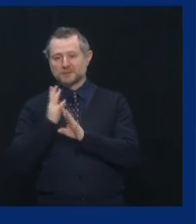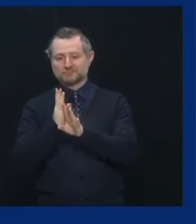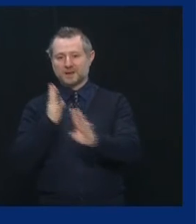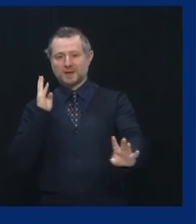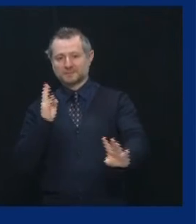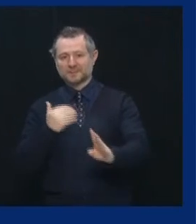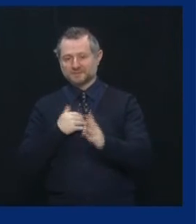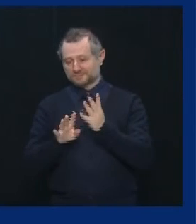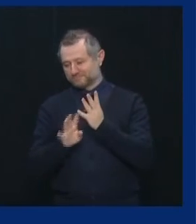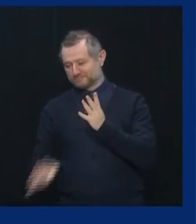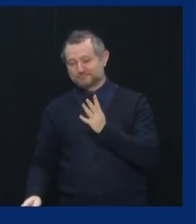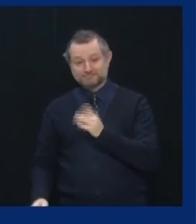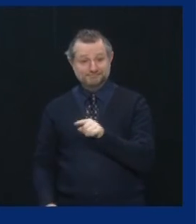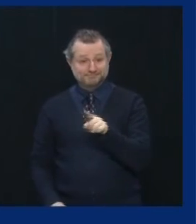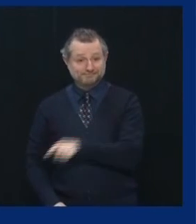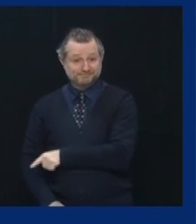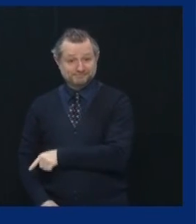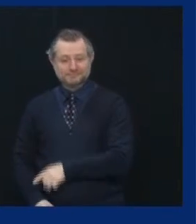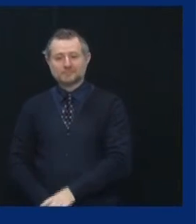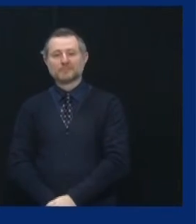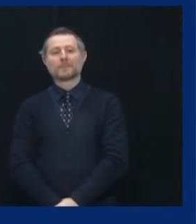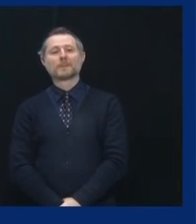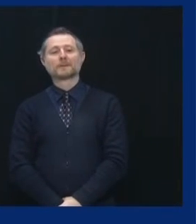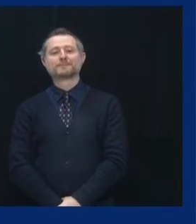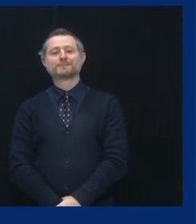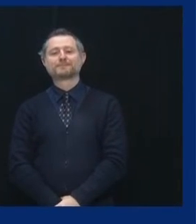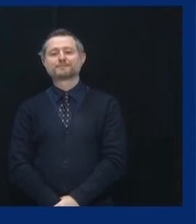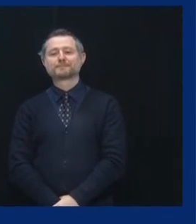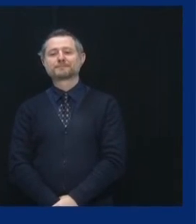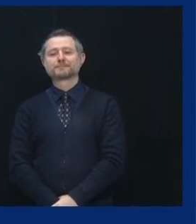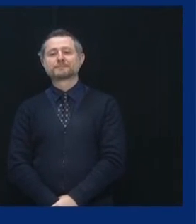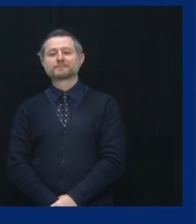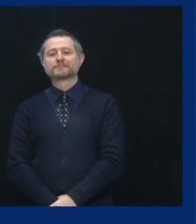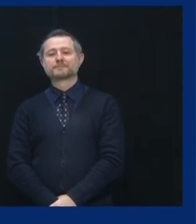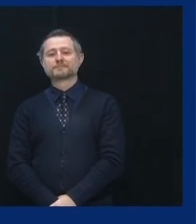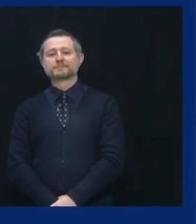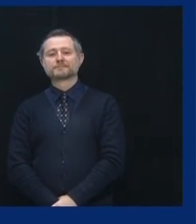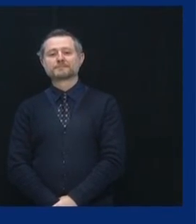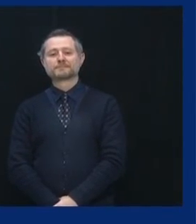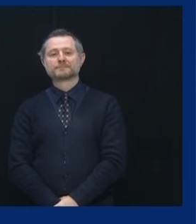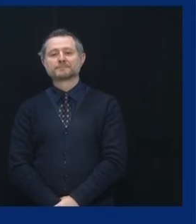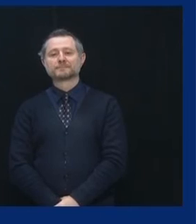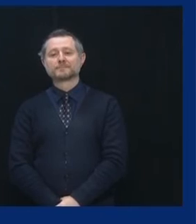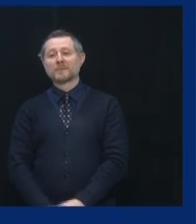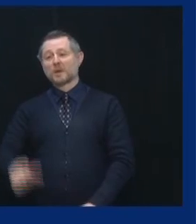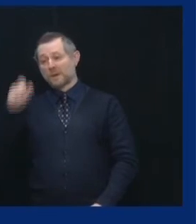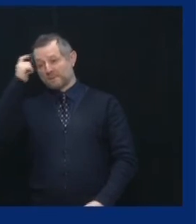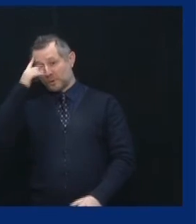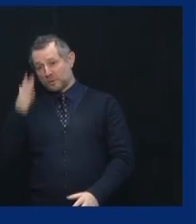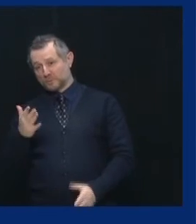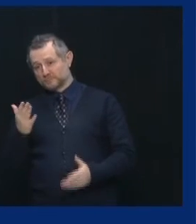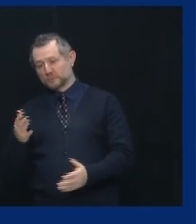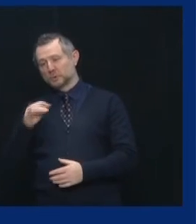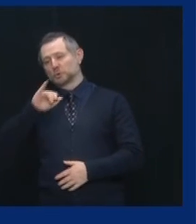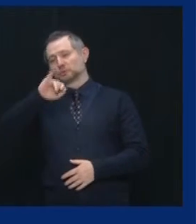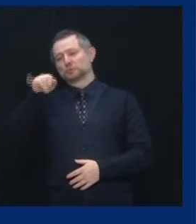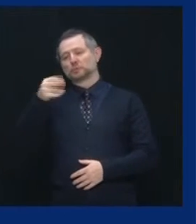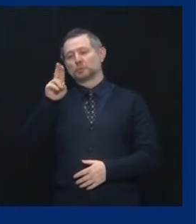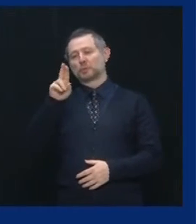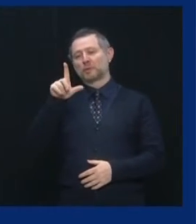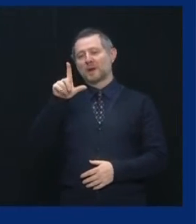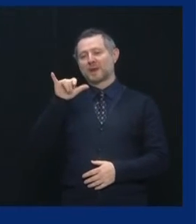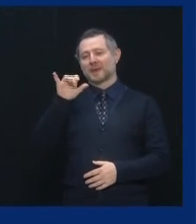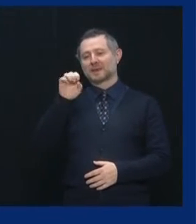QUESTION, PLEASE USE THE RAISE